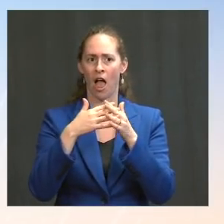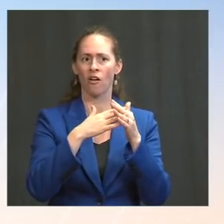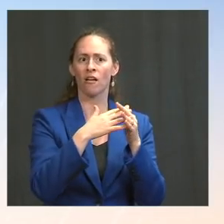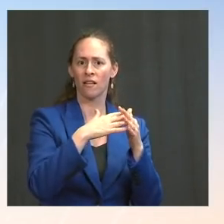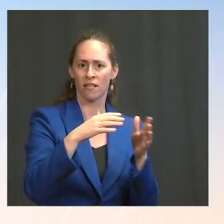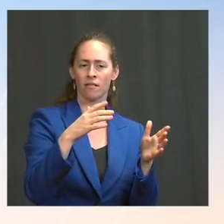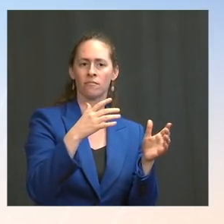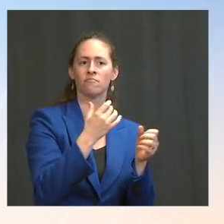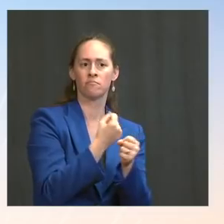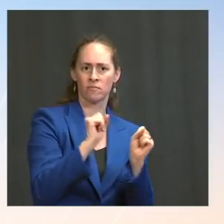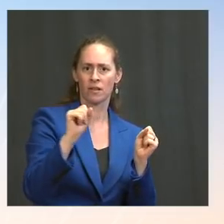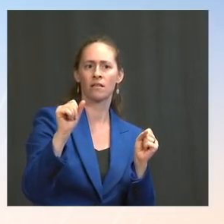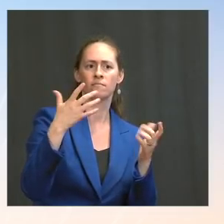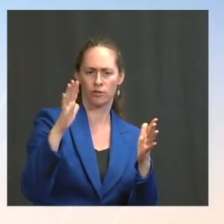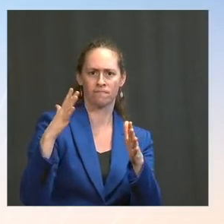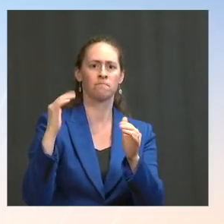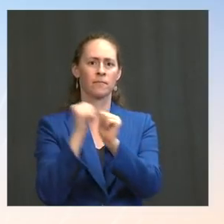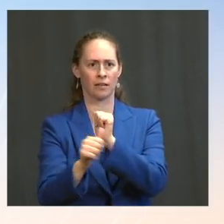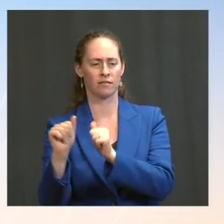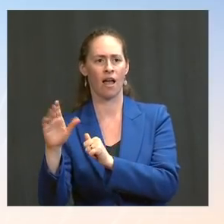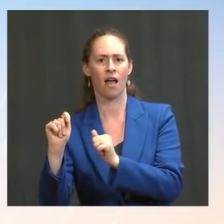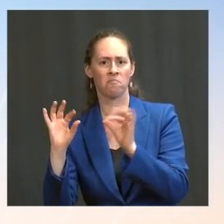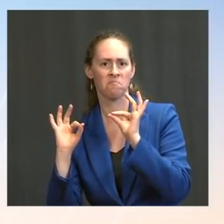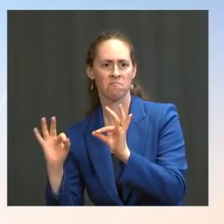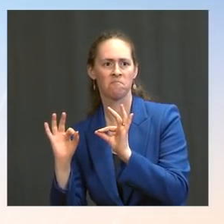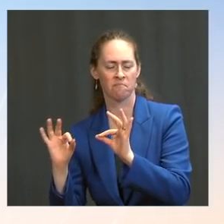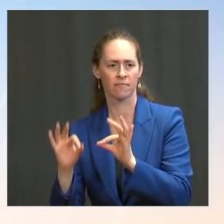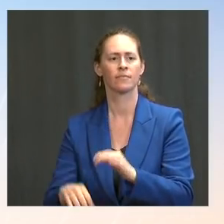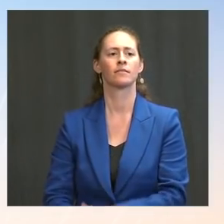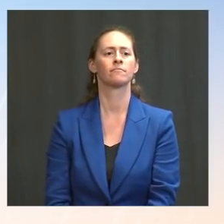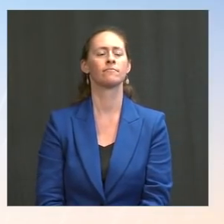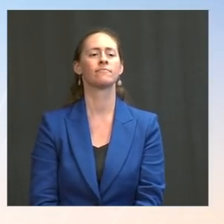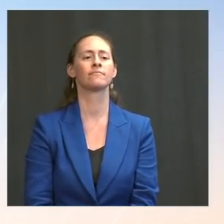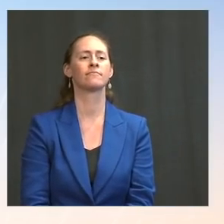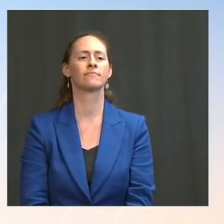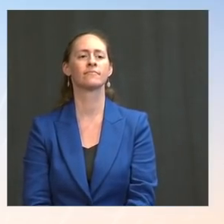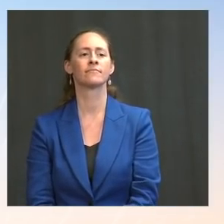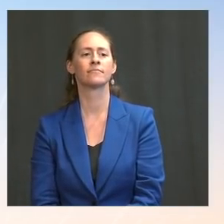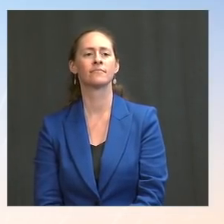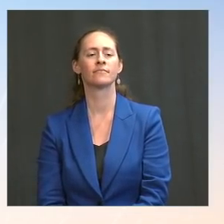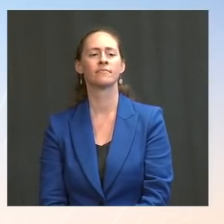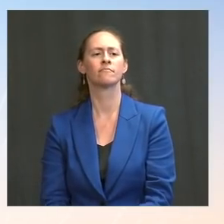and House Transportation Chairman Peter DeFazio has said that he wants the policy in that bill